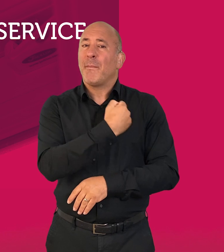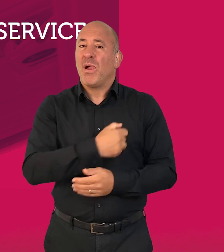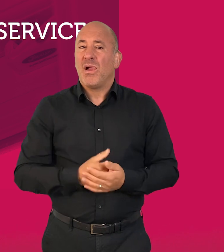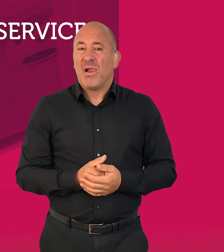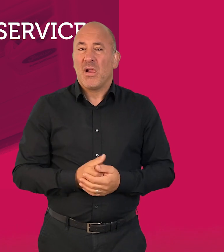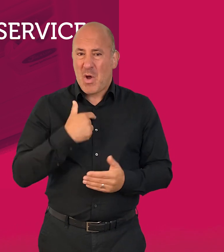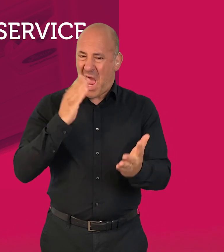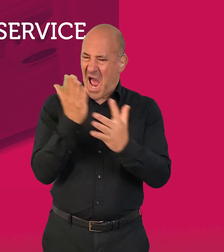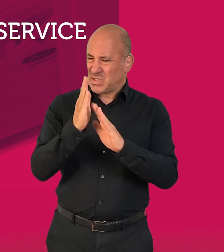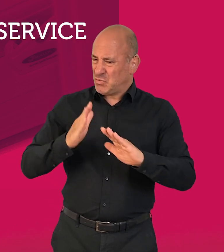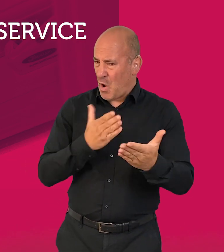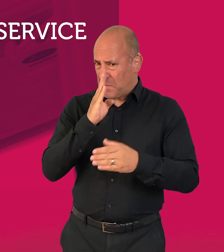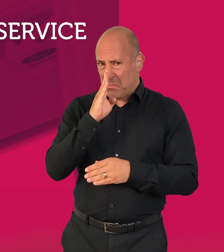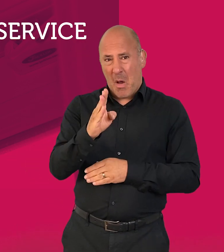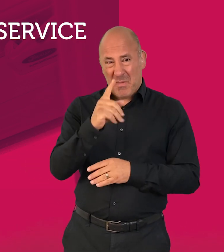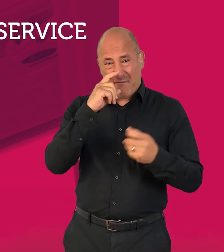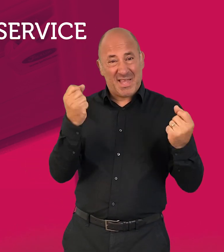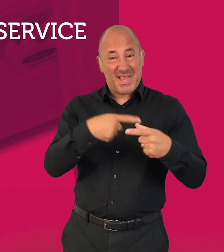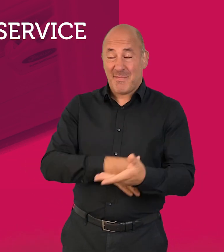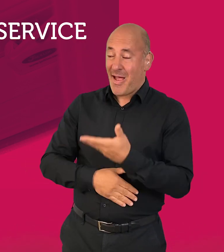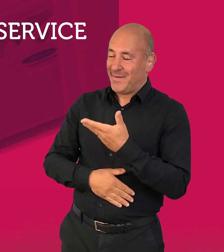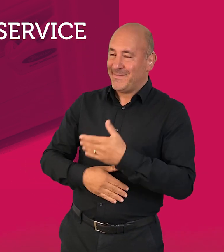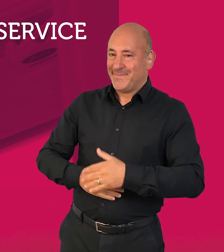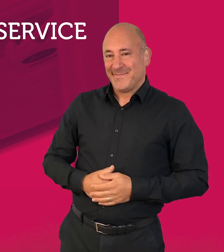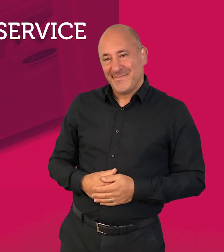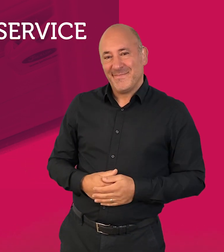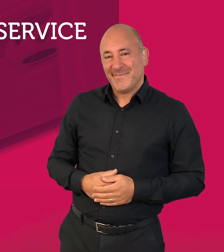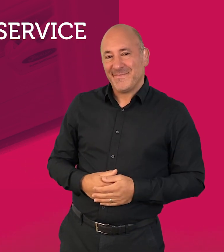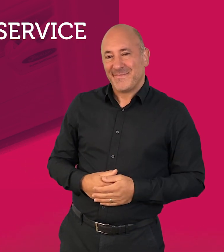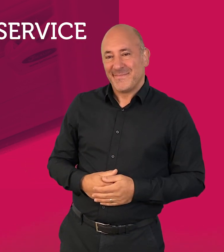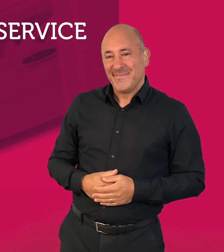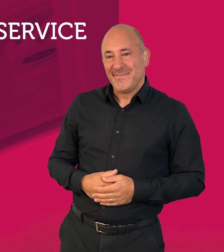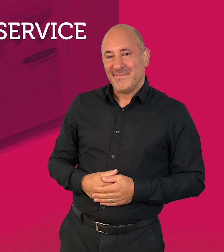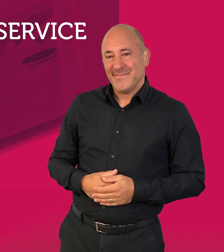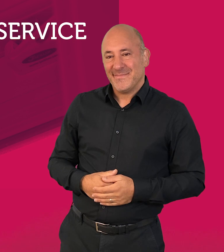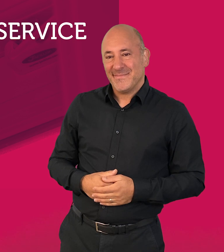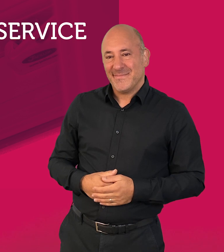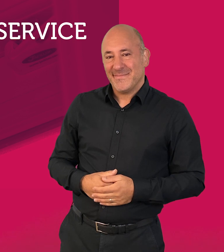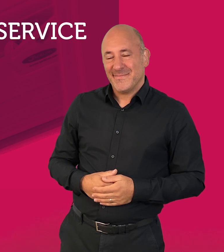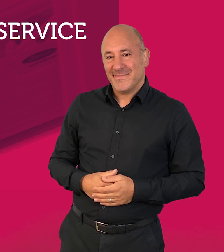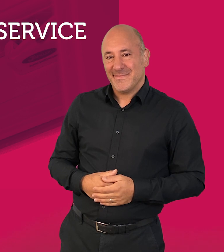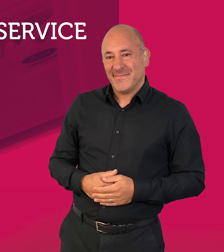Email: camdenhia@mtvh.co.uk to access this service directly.